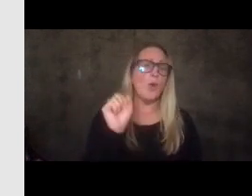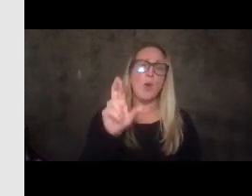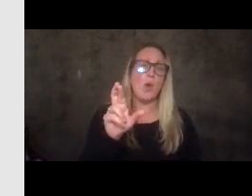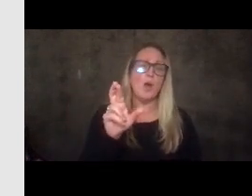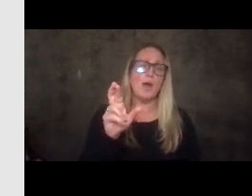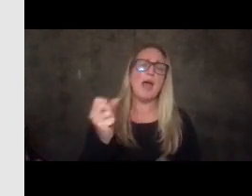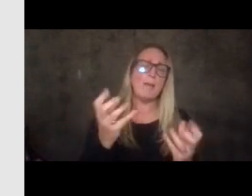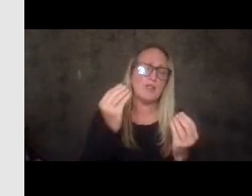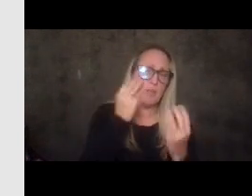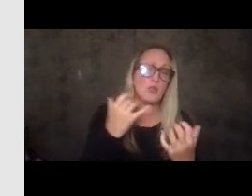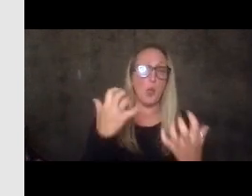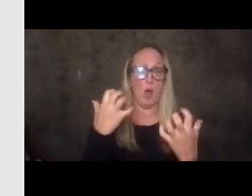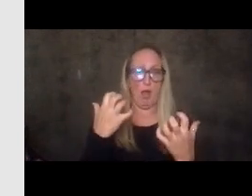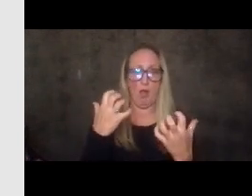much information you want in the screen tips.